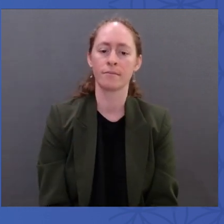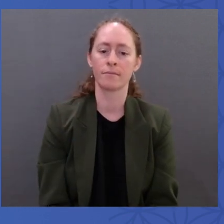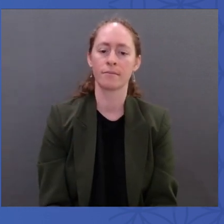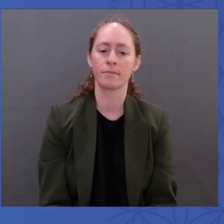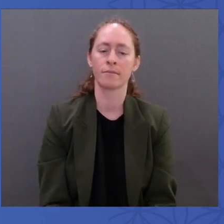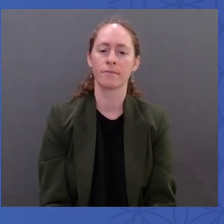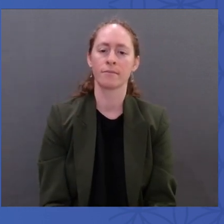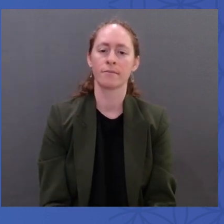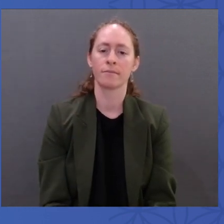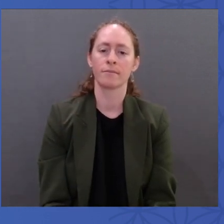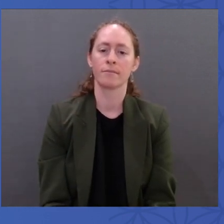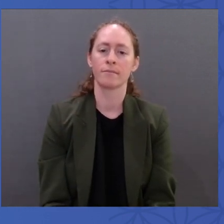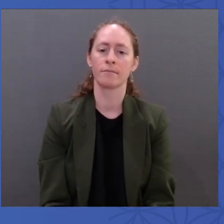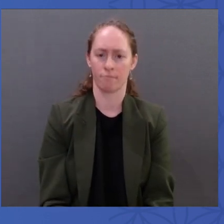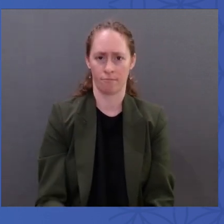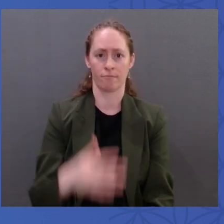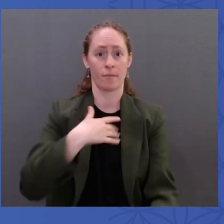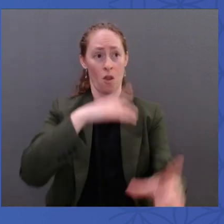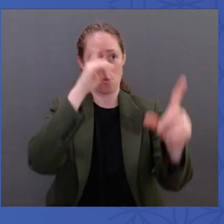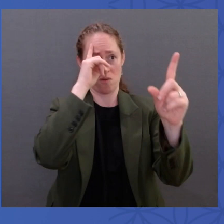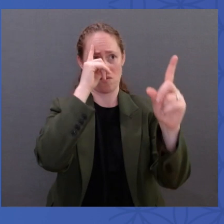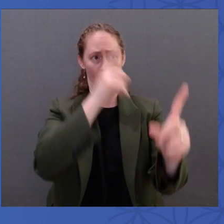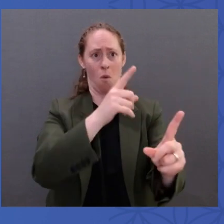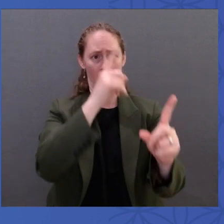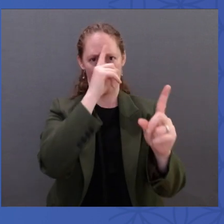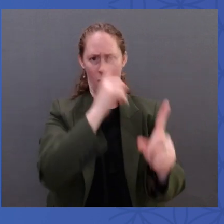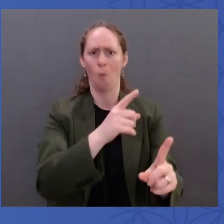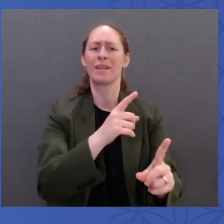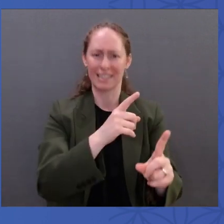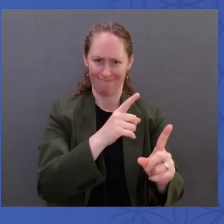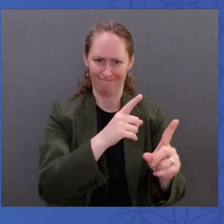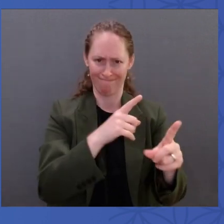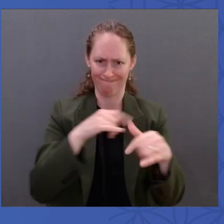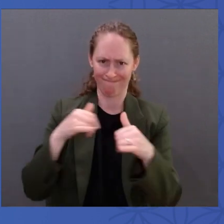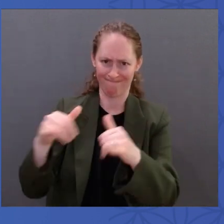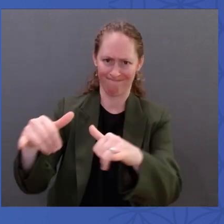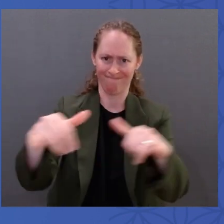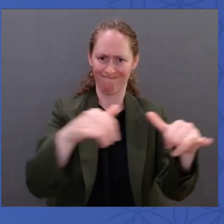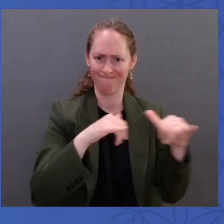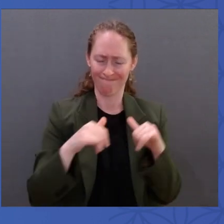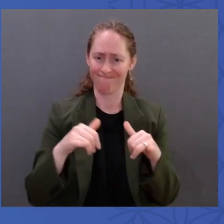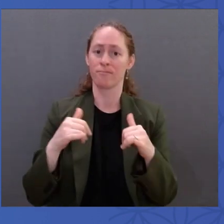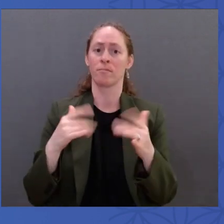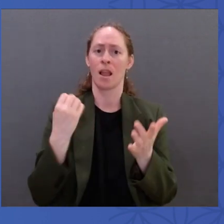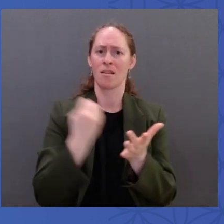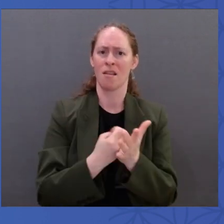Advancing resilience, sustainability, inclusiveness and competitiveness are consistent